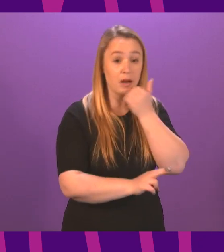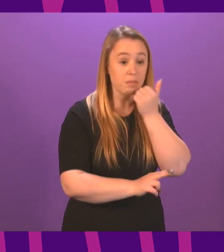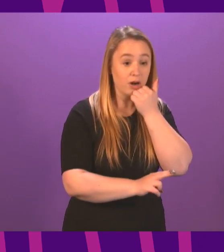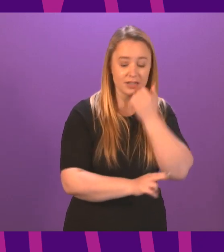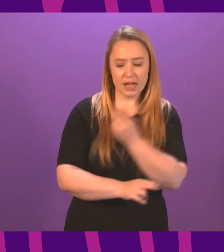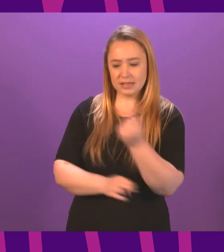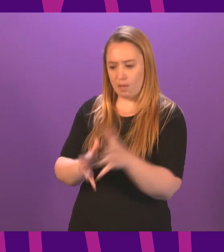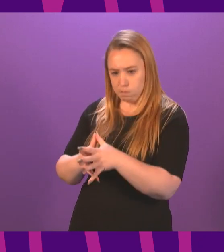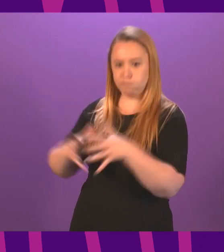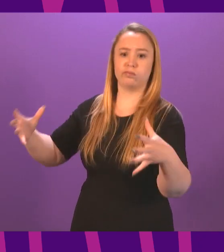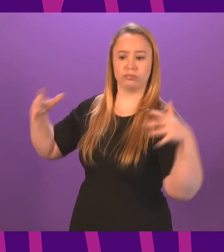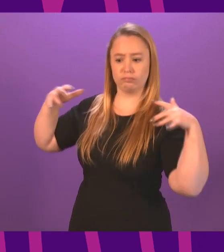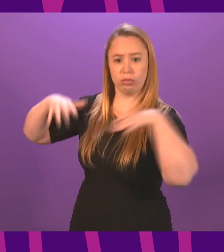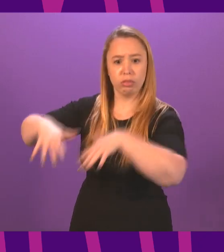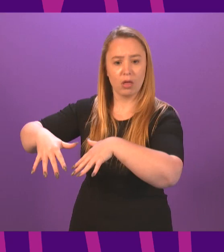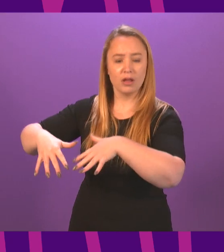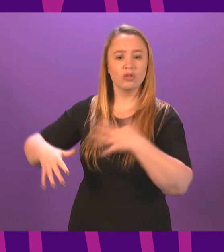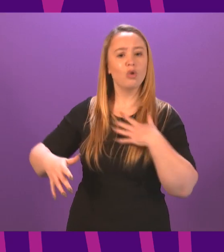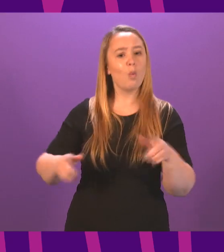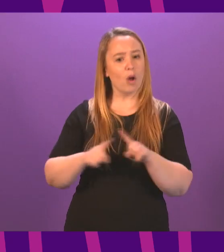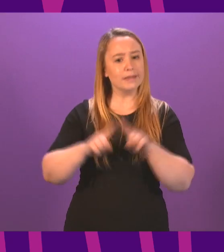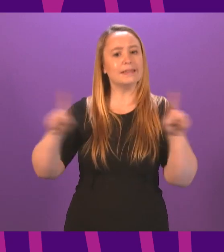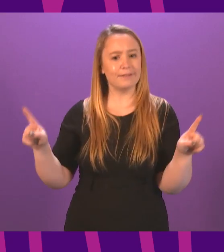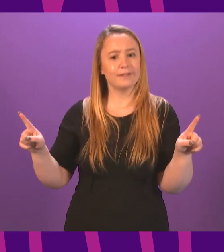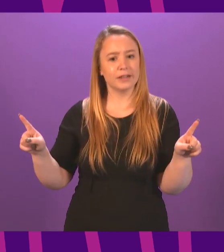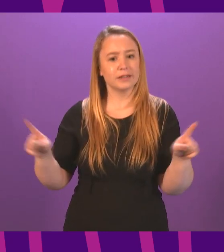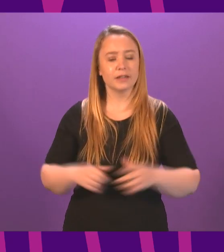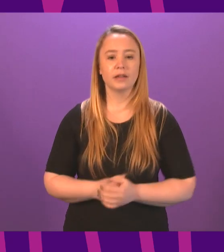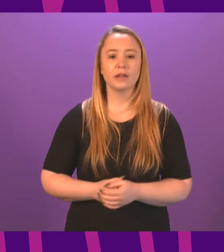it if we can avoid it. However, in order to maintain that proportionate, targeted approach,